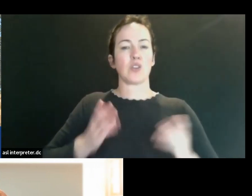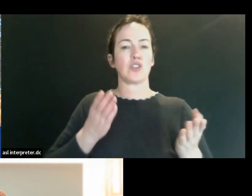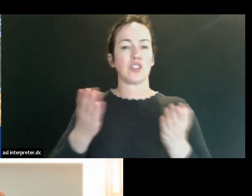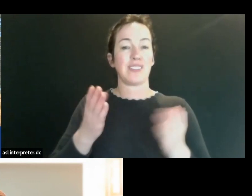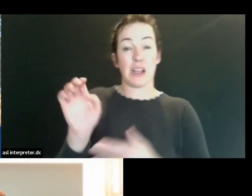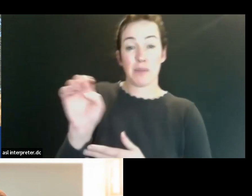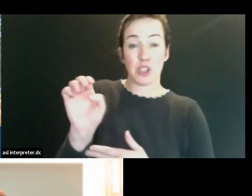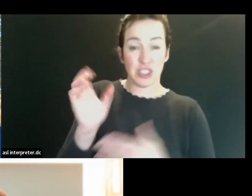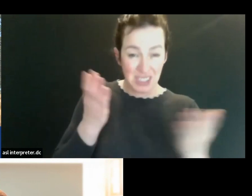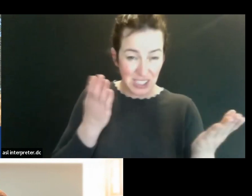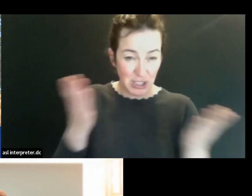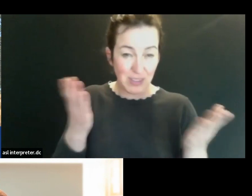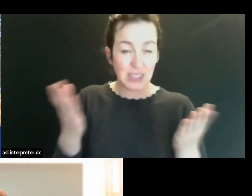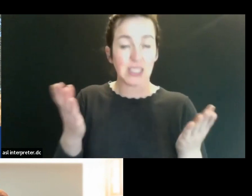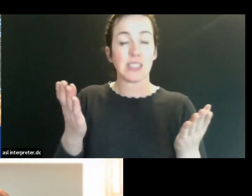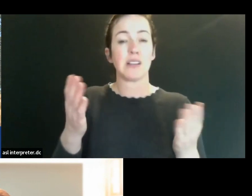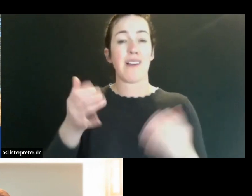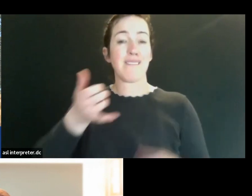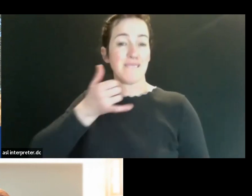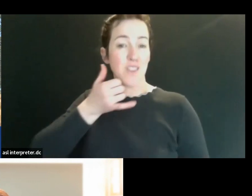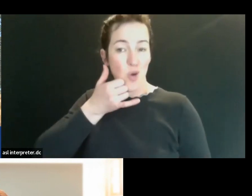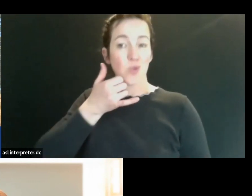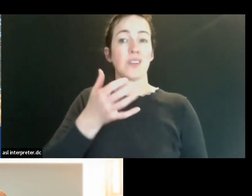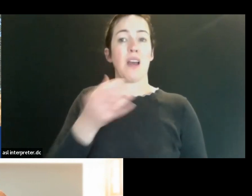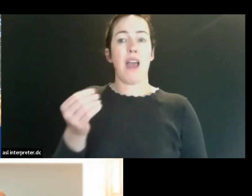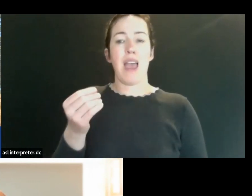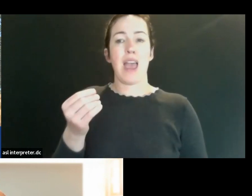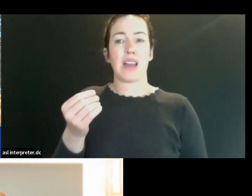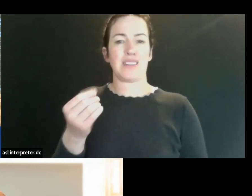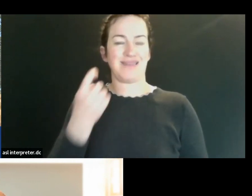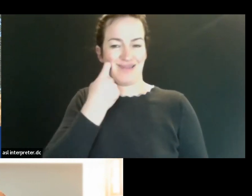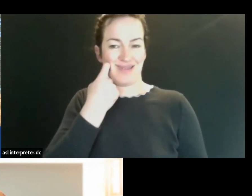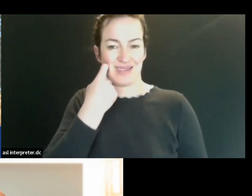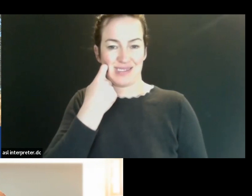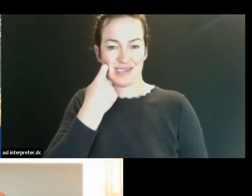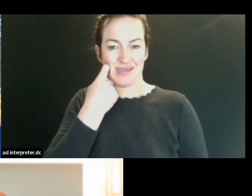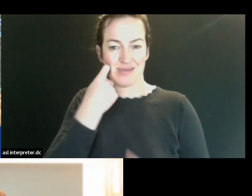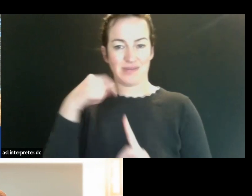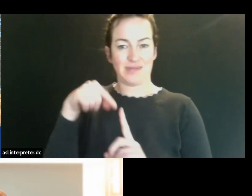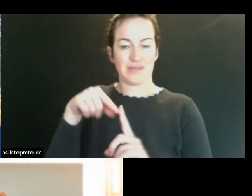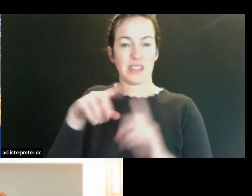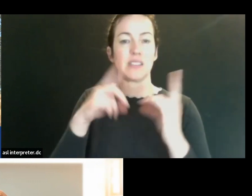emergency services, telephone. And then, as we heard from the Departments of Social Services